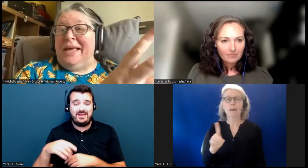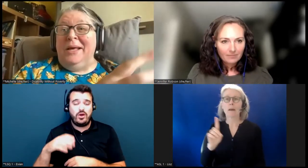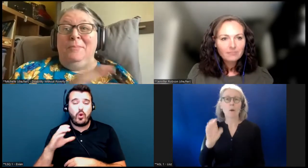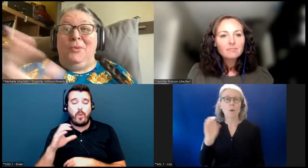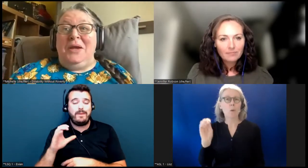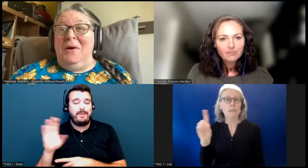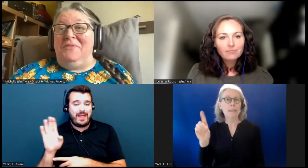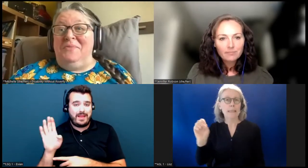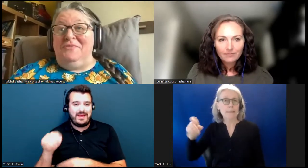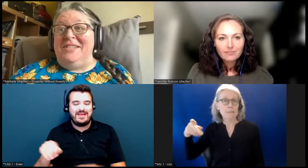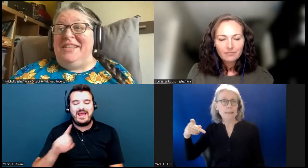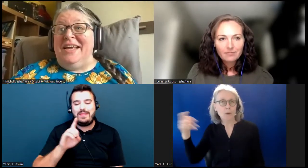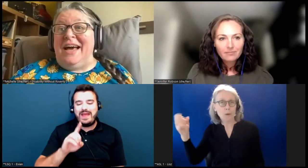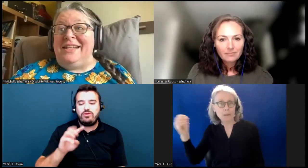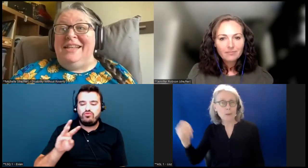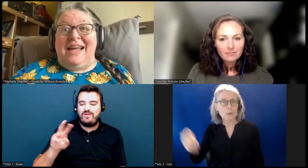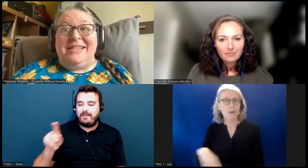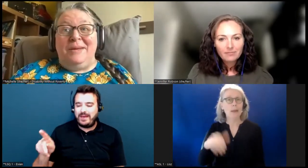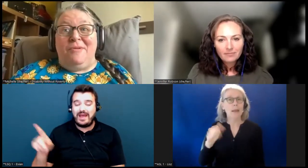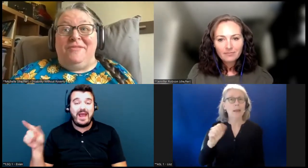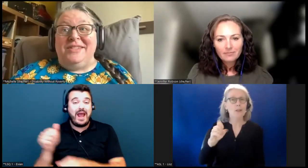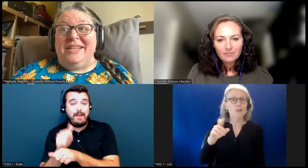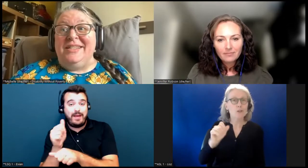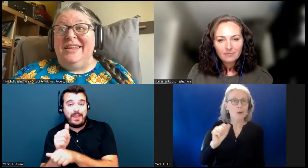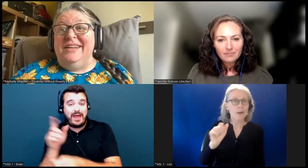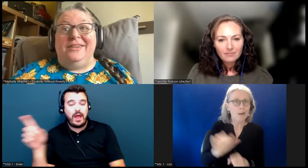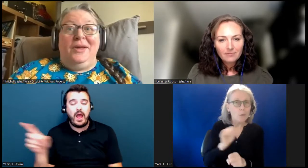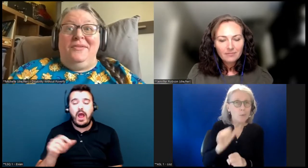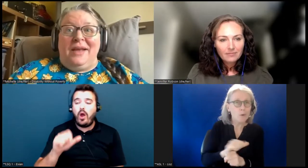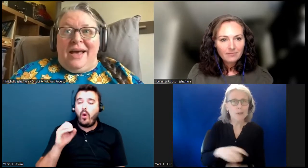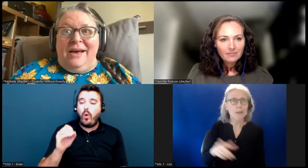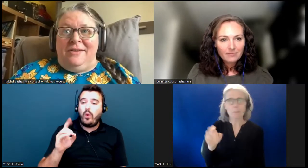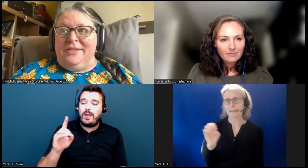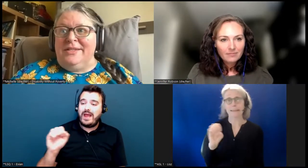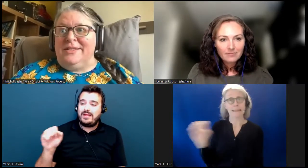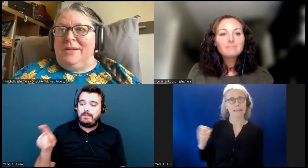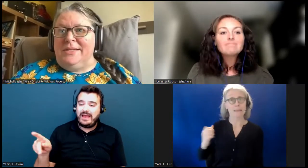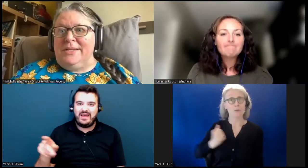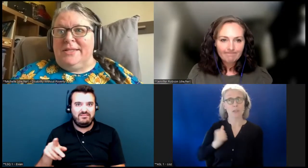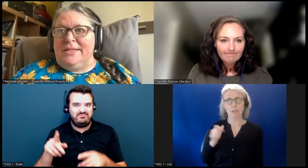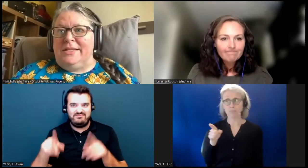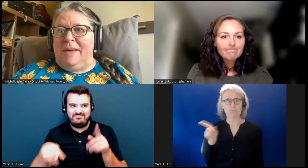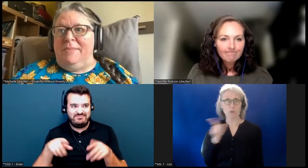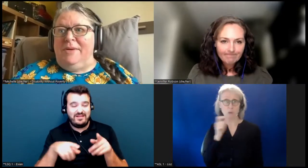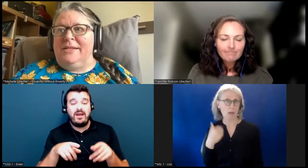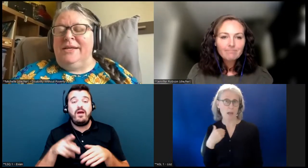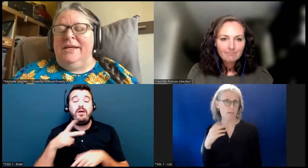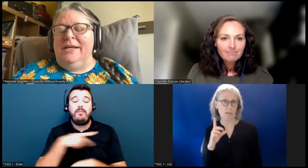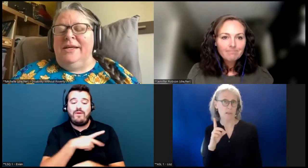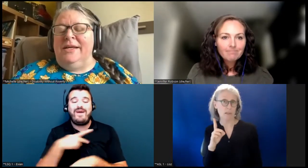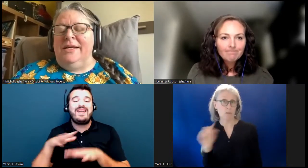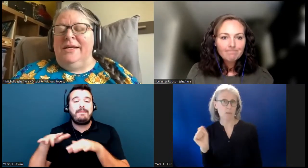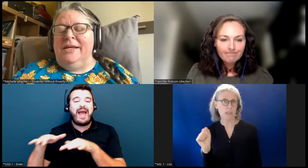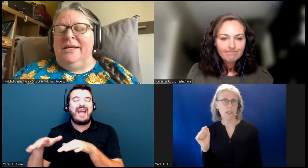AISH IN ALBERTA. IN THE ATLANTIC PROVINCES, THEY DON'T EVEN HAVE A DISABILITY ASSISTANCE